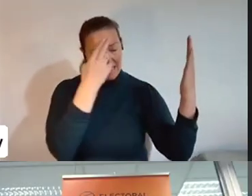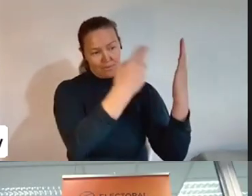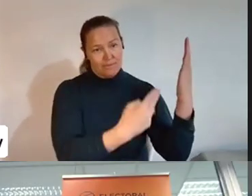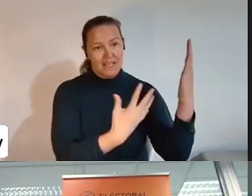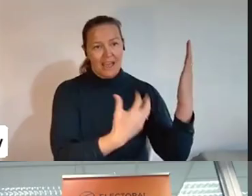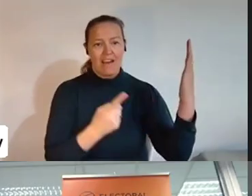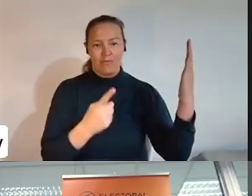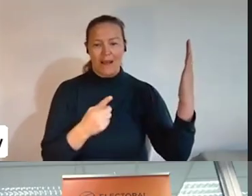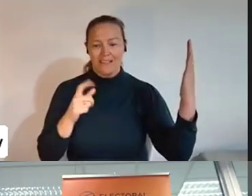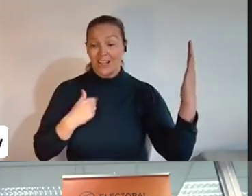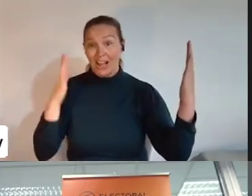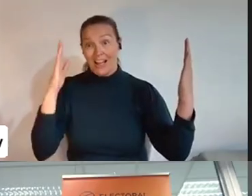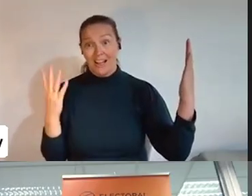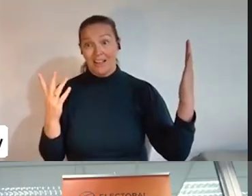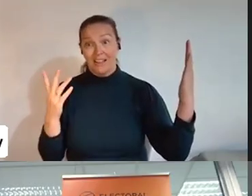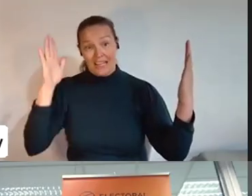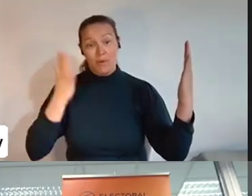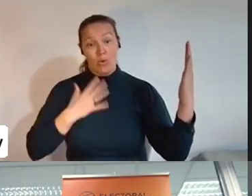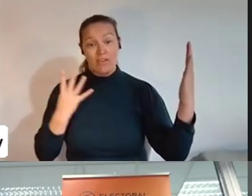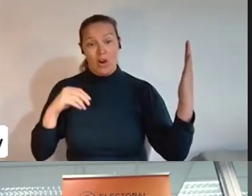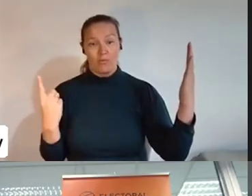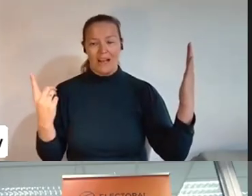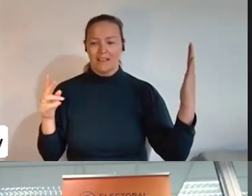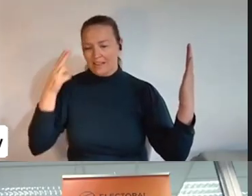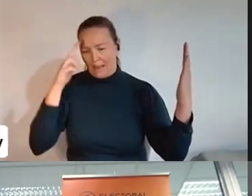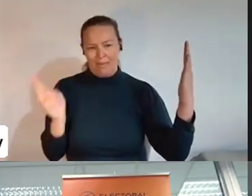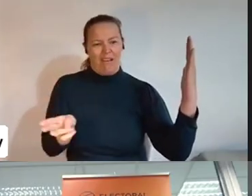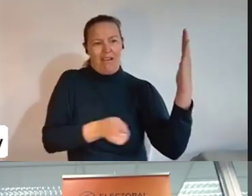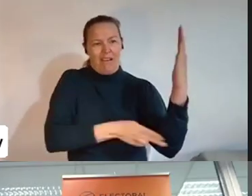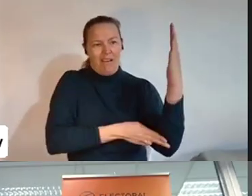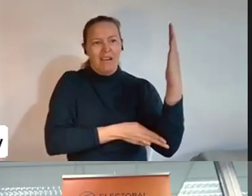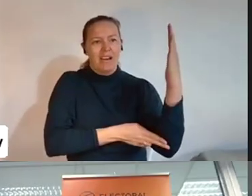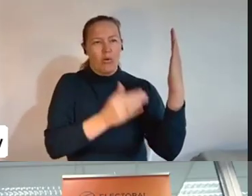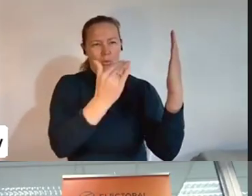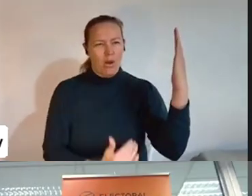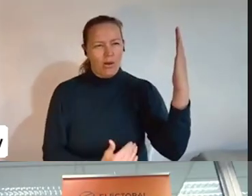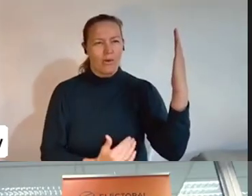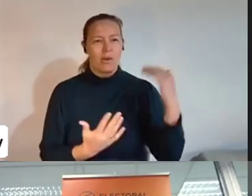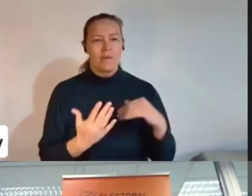forward maybe doesn't see the value, or there are others that bring more value in their perspective